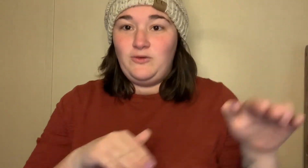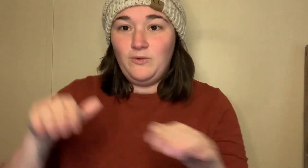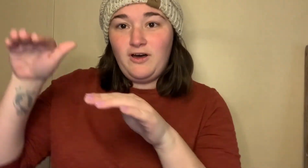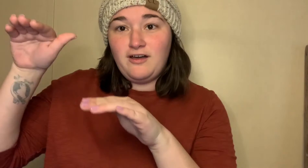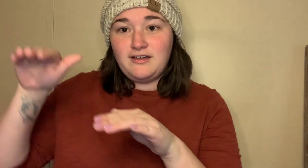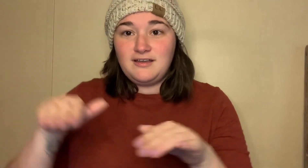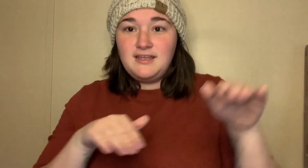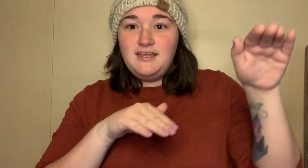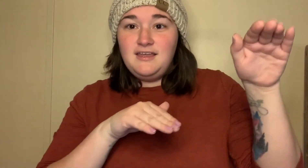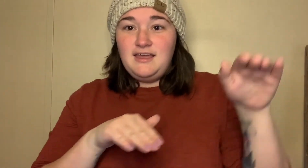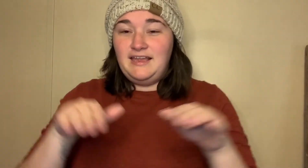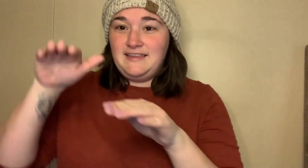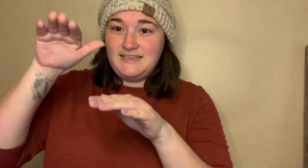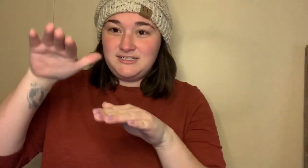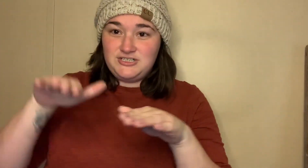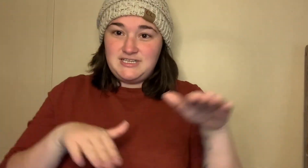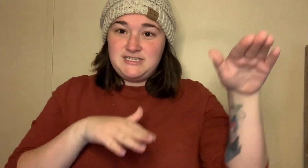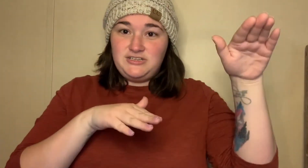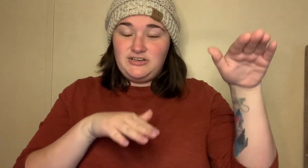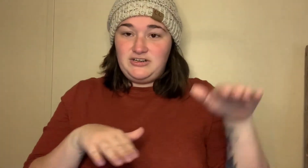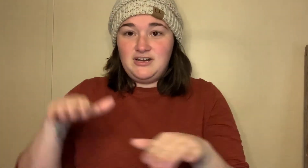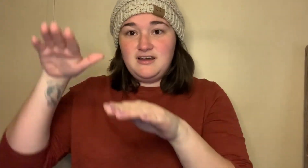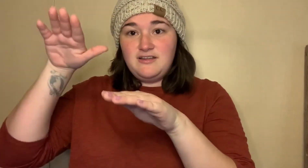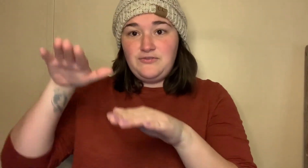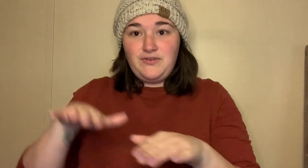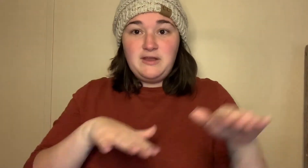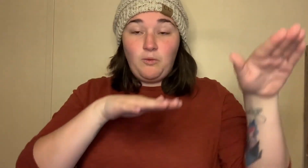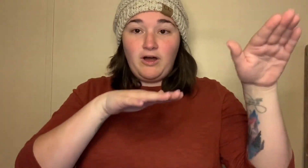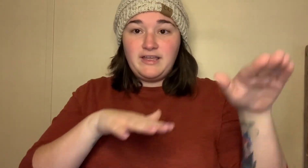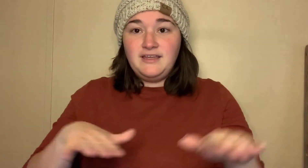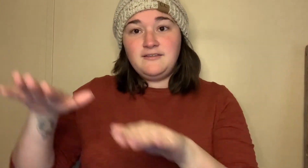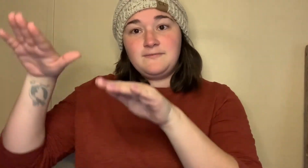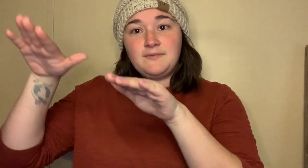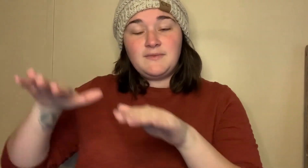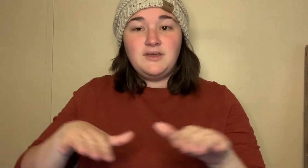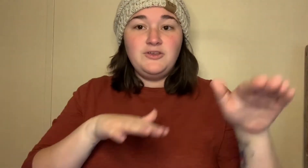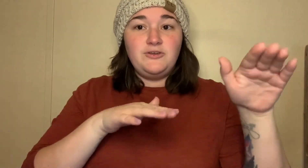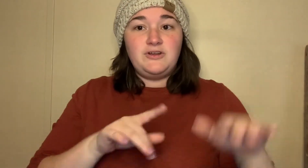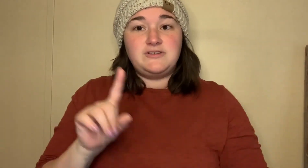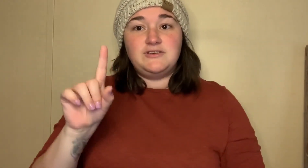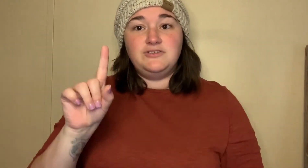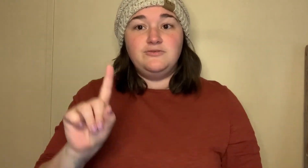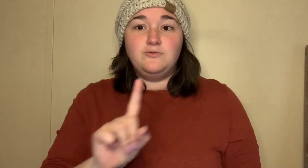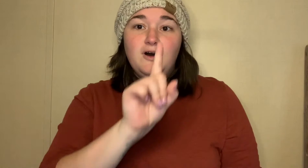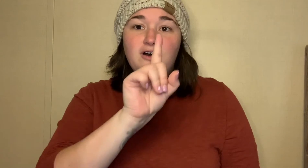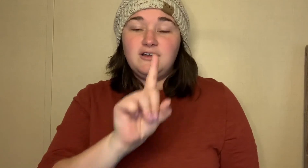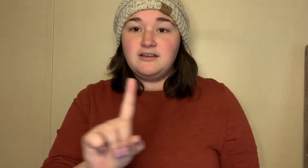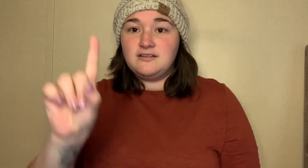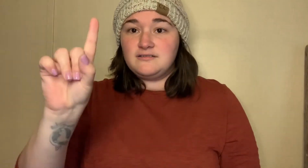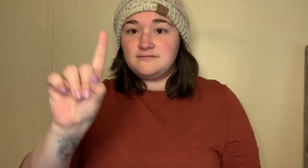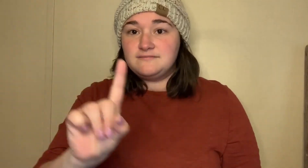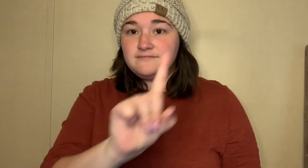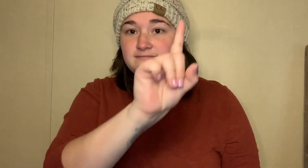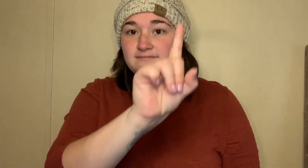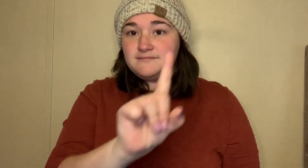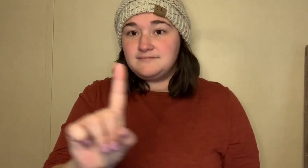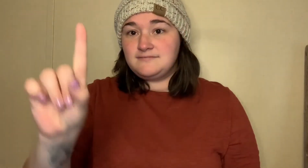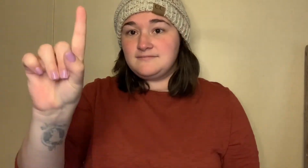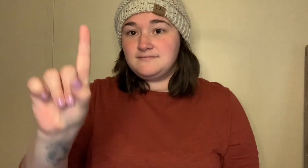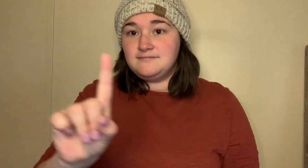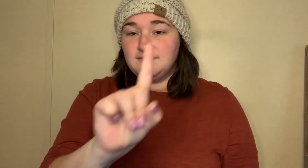walk and these are just your feet walking you could also do walk